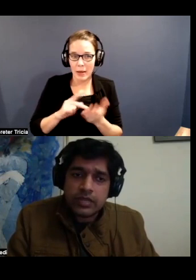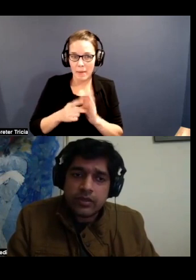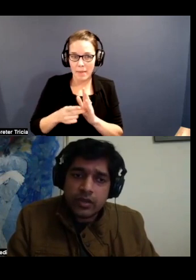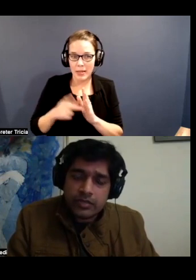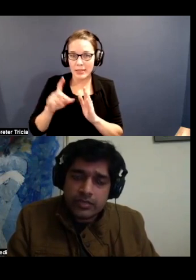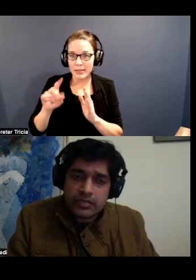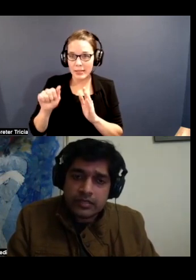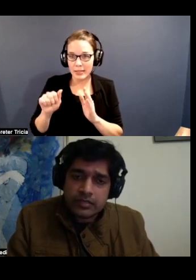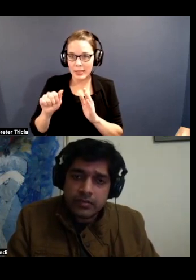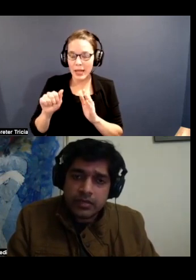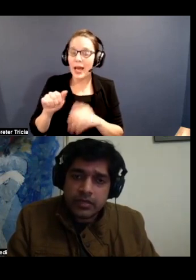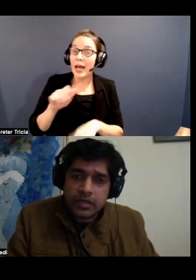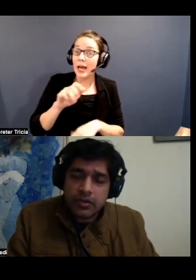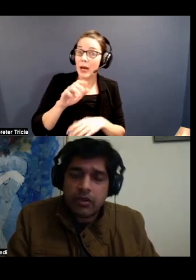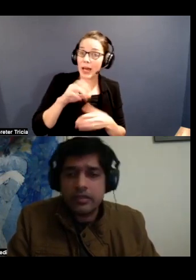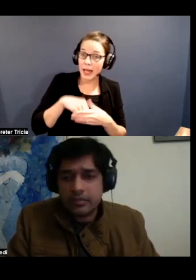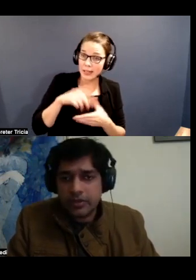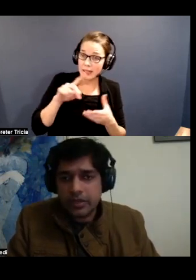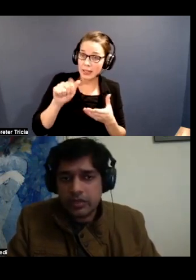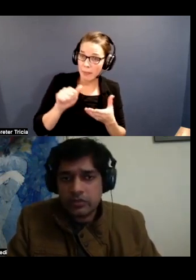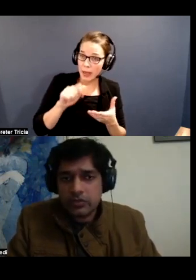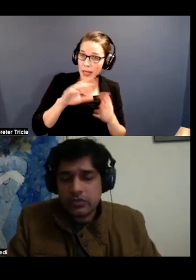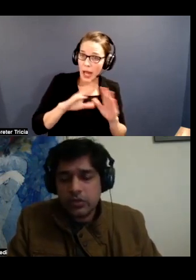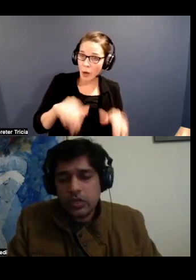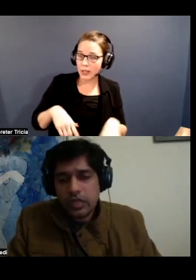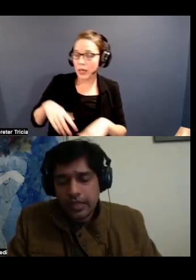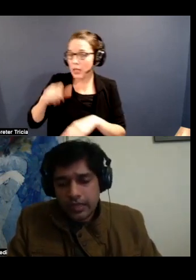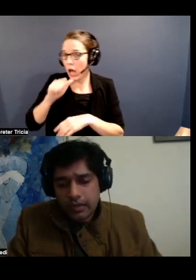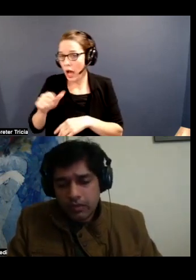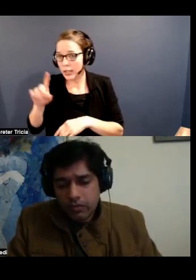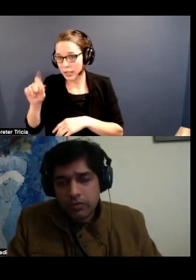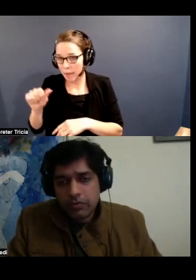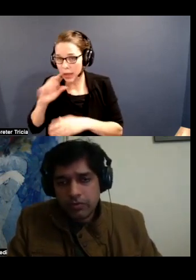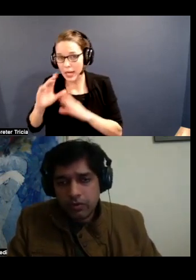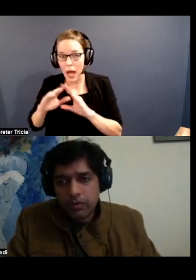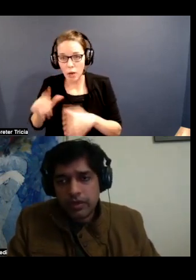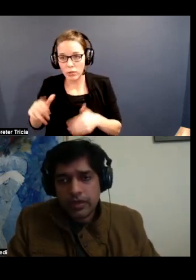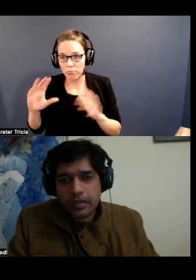non-LTSS disability and non disability households. We would be following